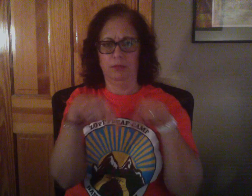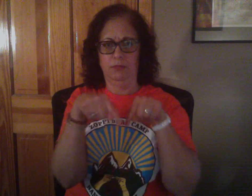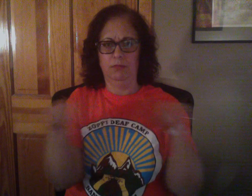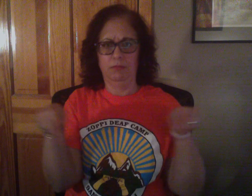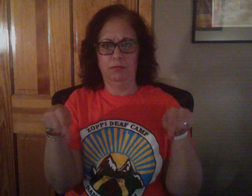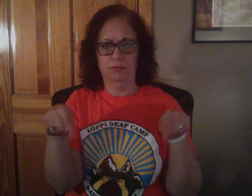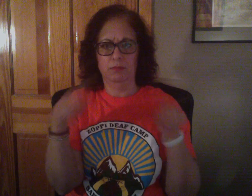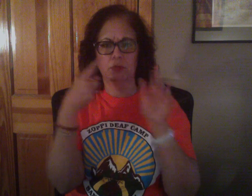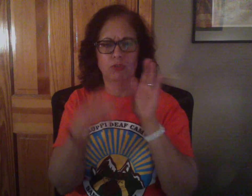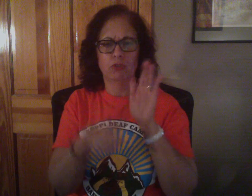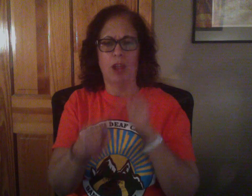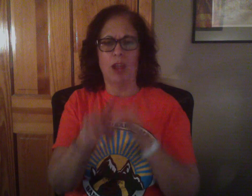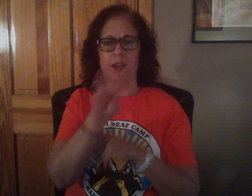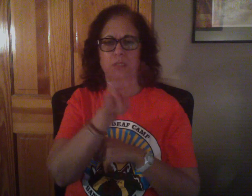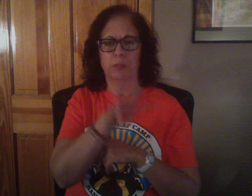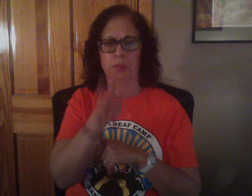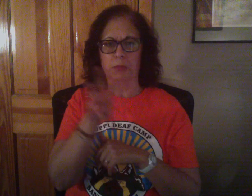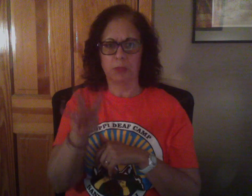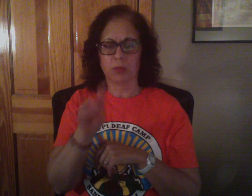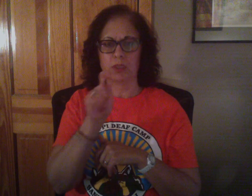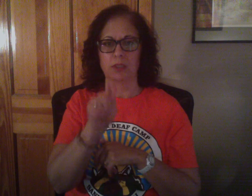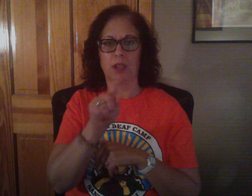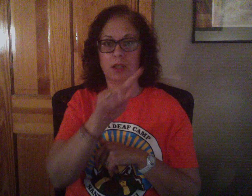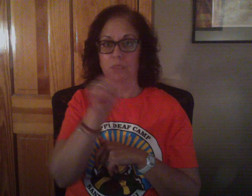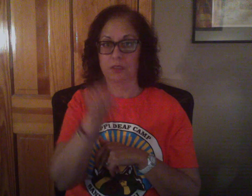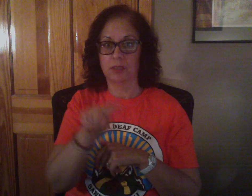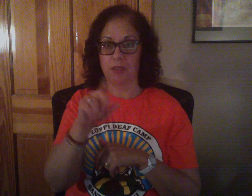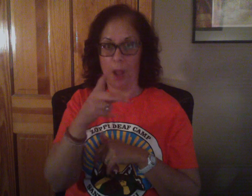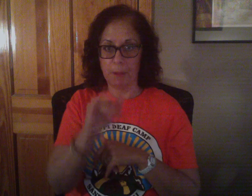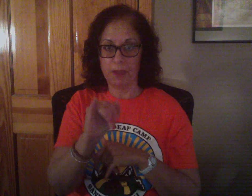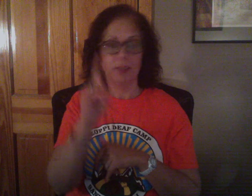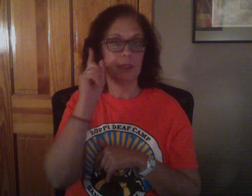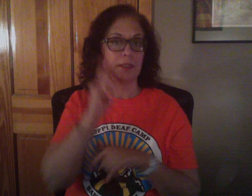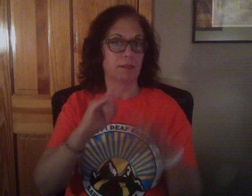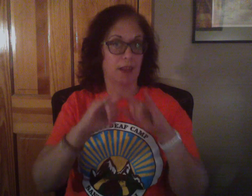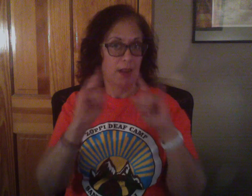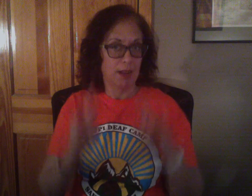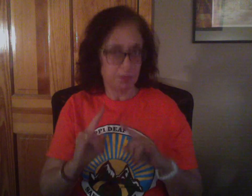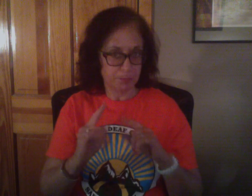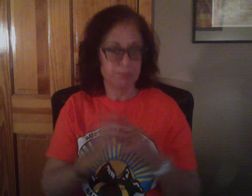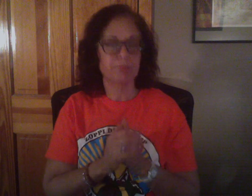www.zoppideafcamp.org.